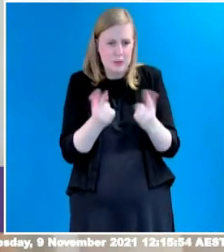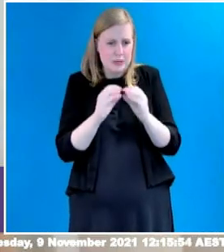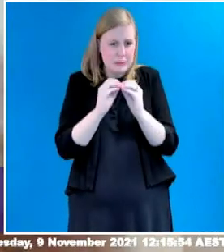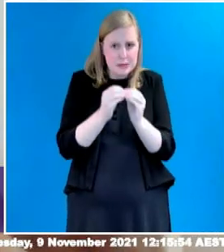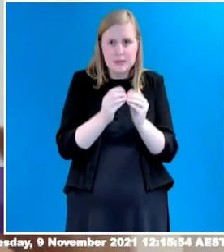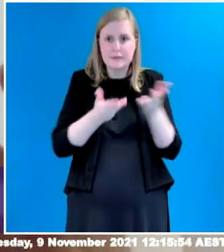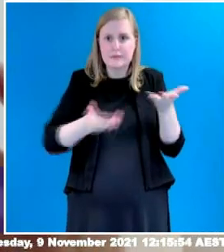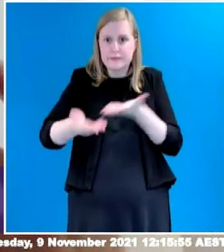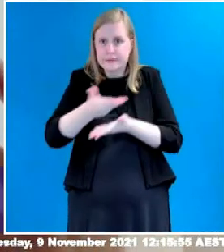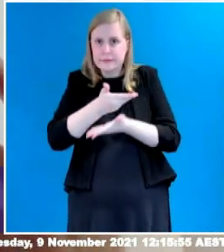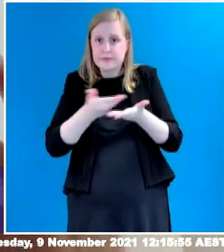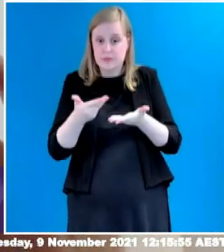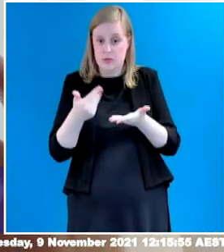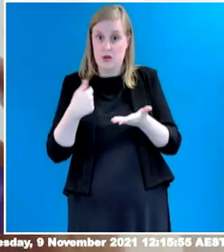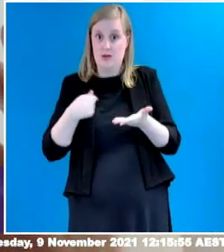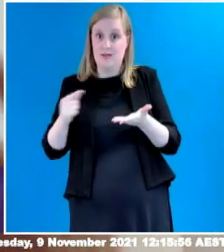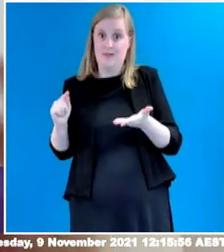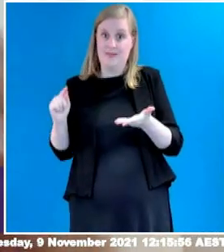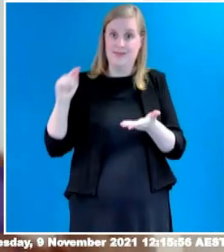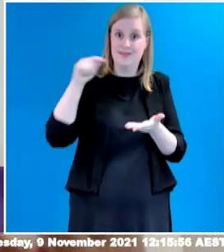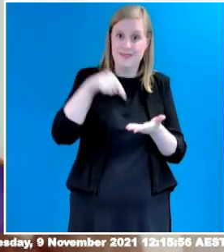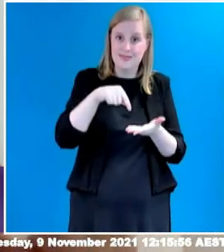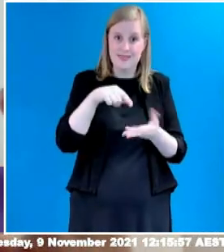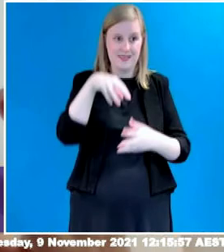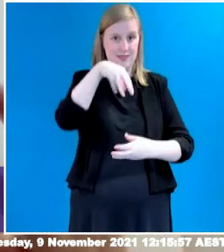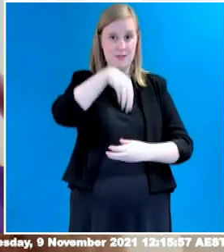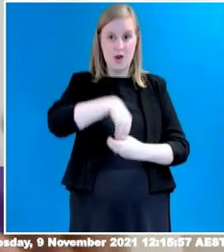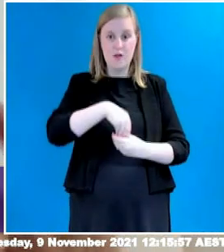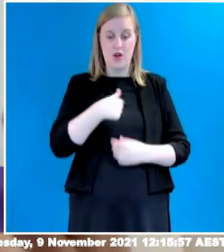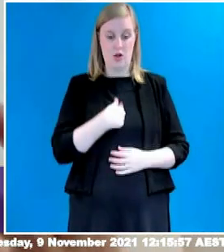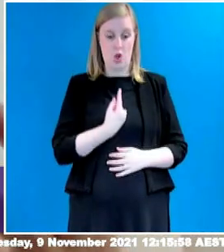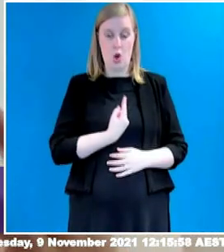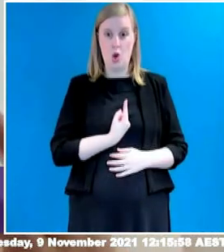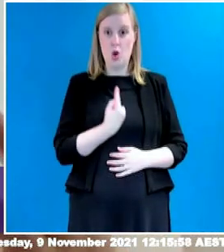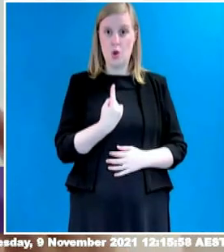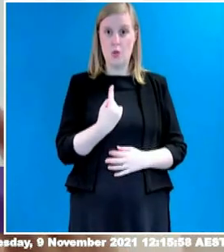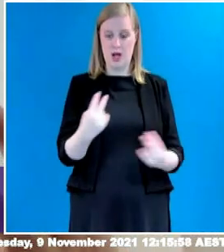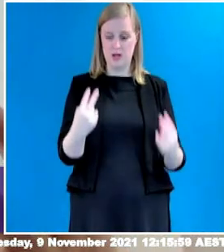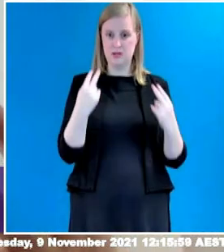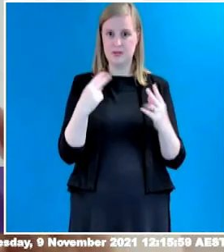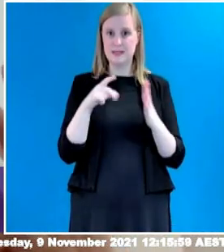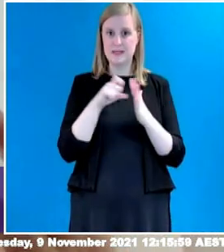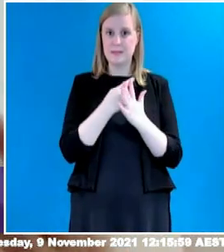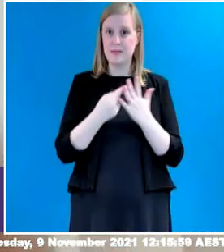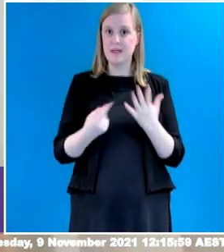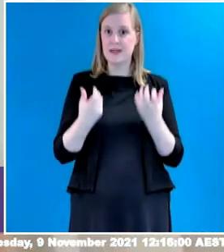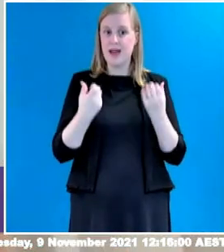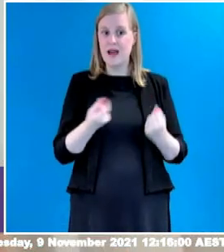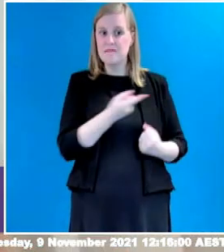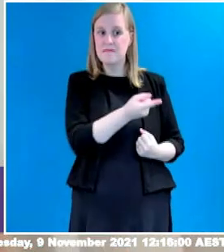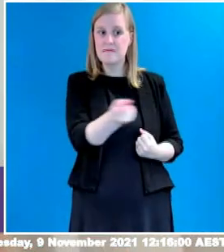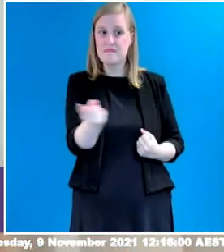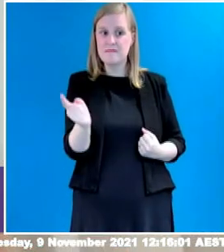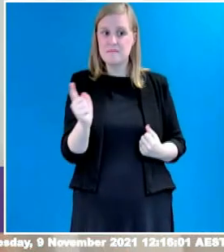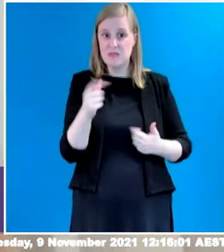There were no other evidently disabled people on any of the official delegations at CSW that year.